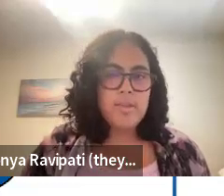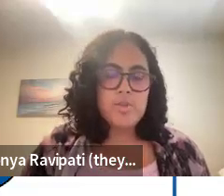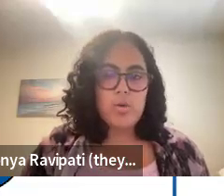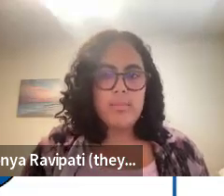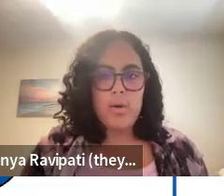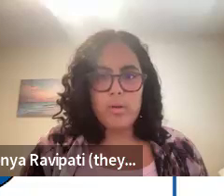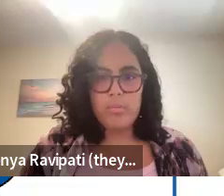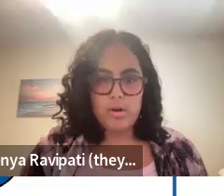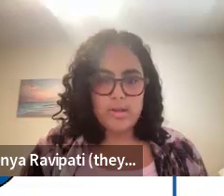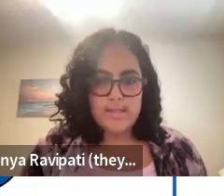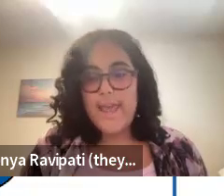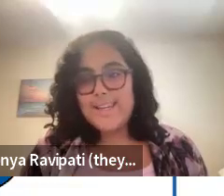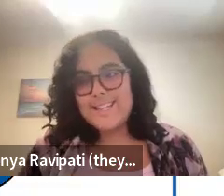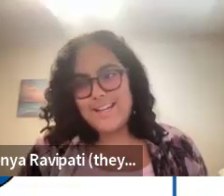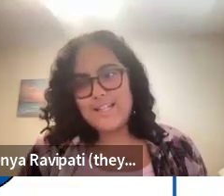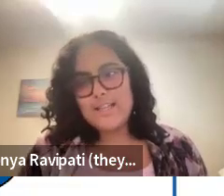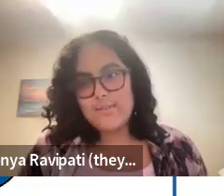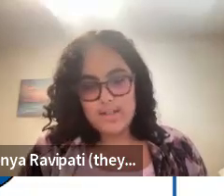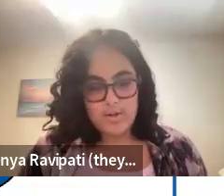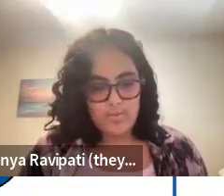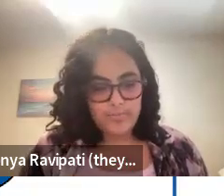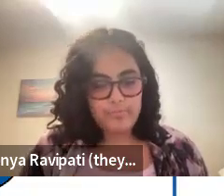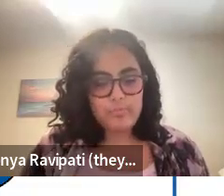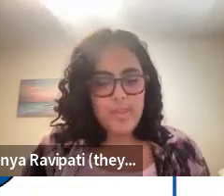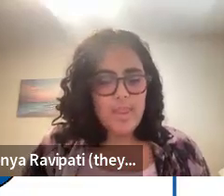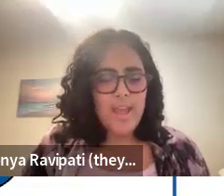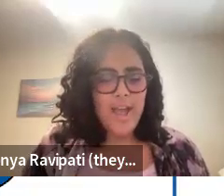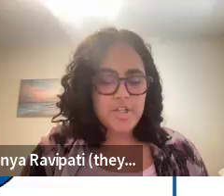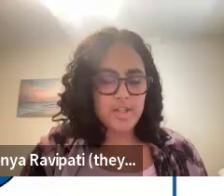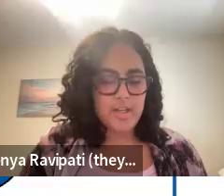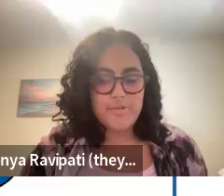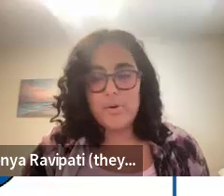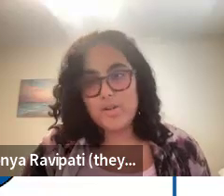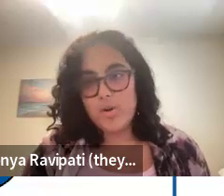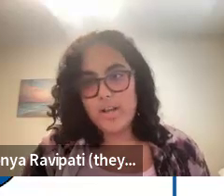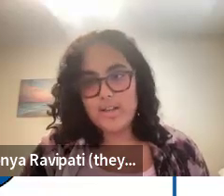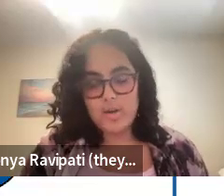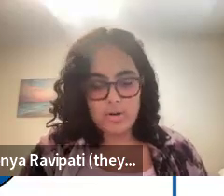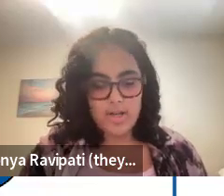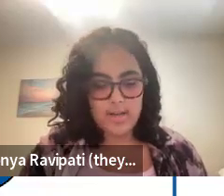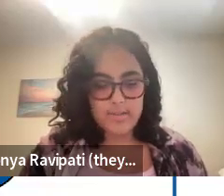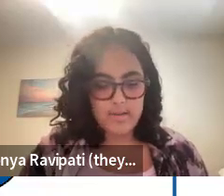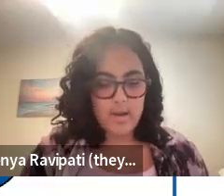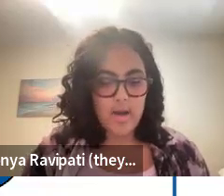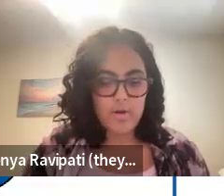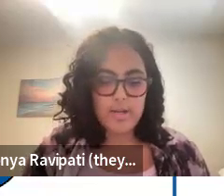But the story about Willowbrook doesn't end in 1972. Actually in 2020, the New York Times -- a New York